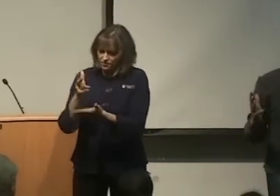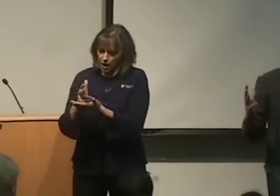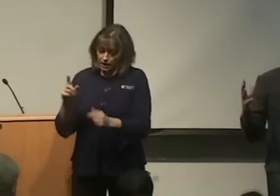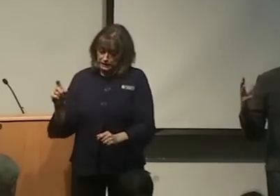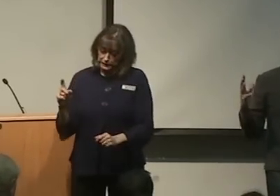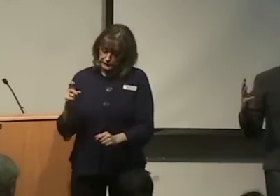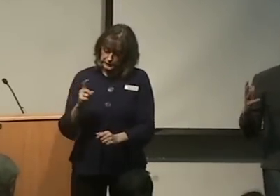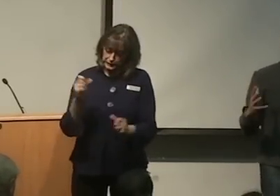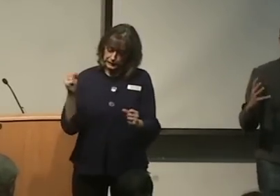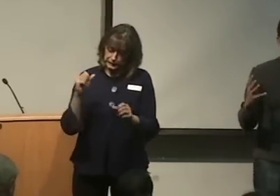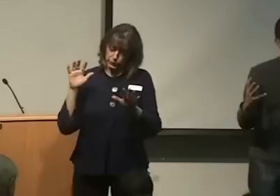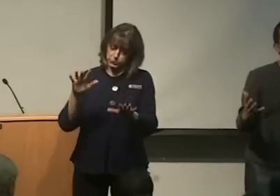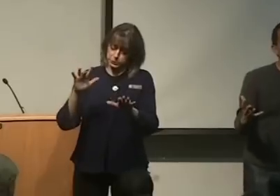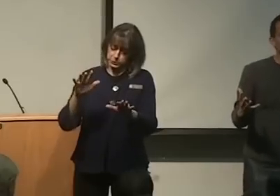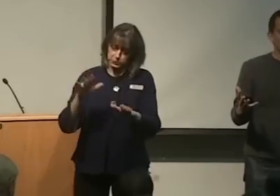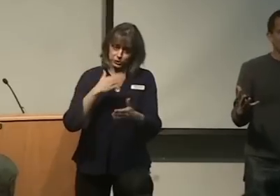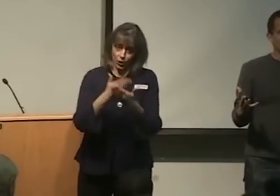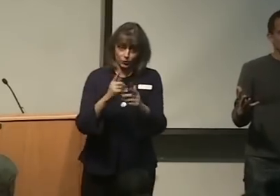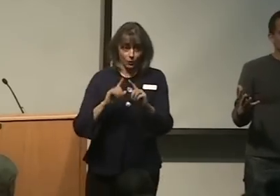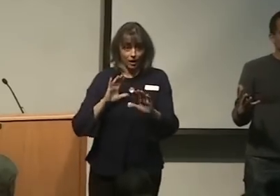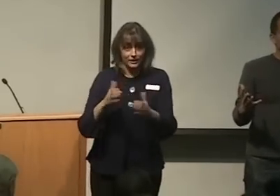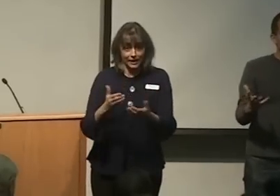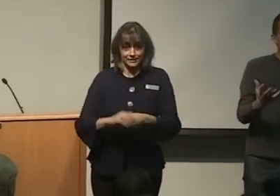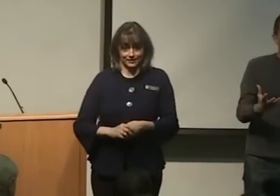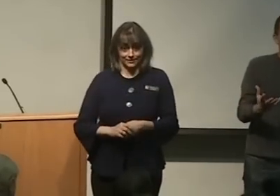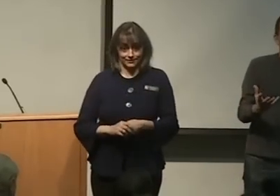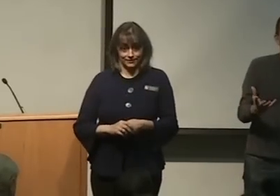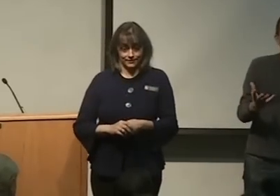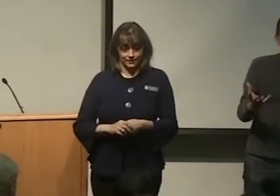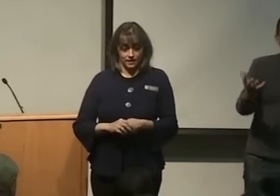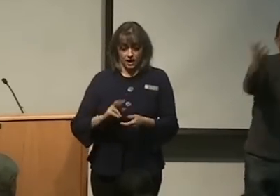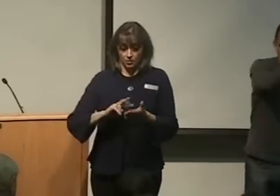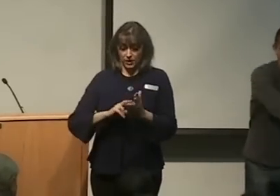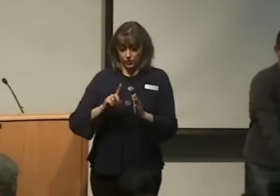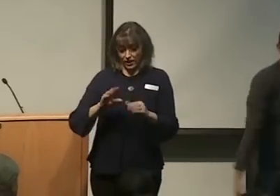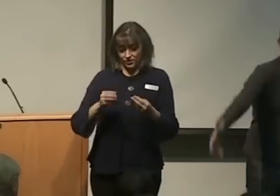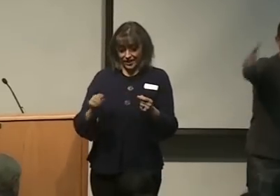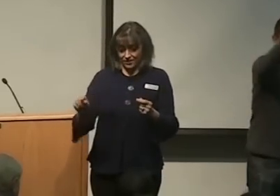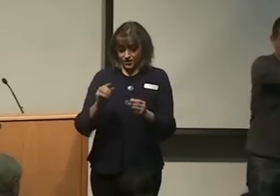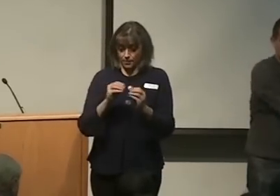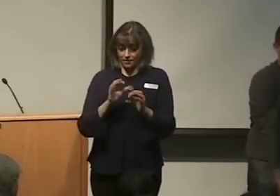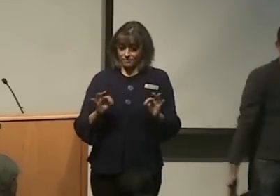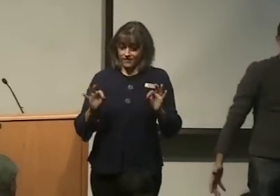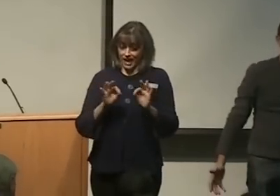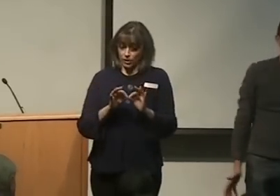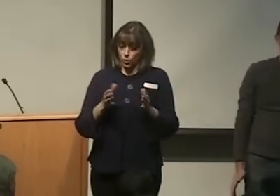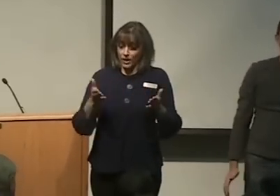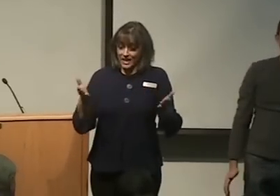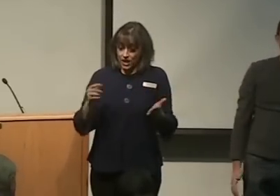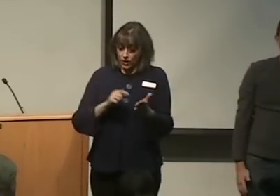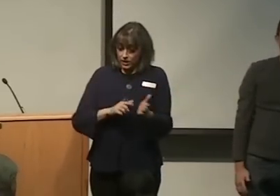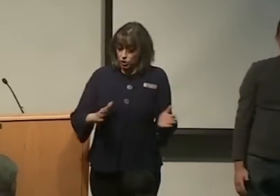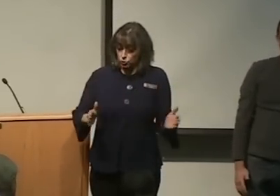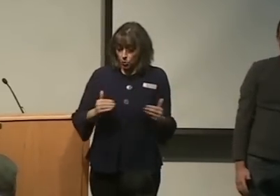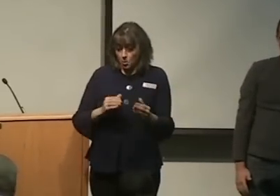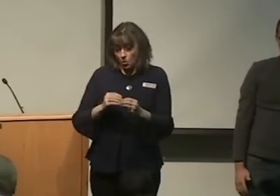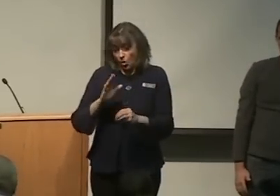So if we're going to do that we've got to provide more value here in this room than they can get online.